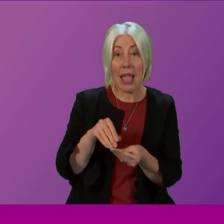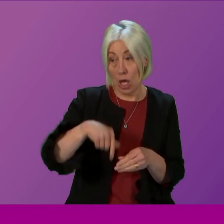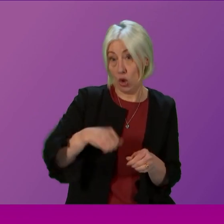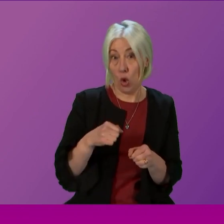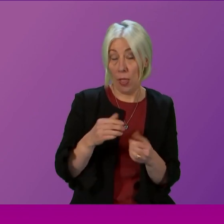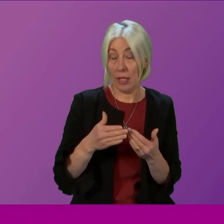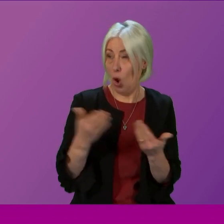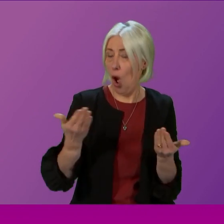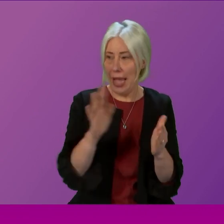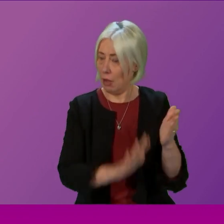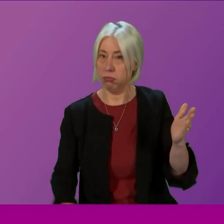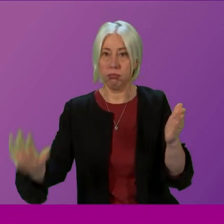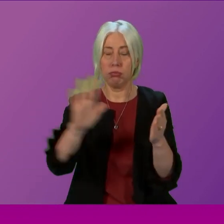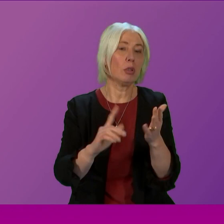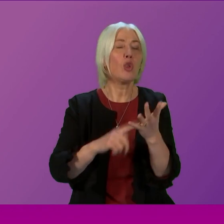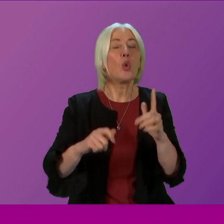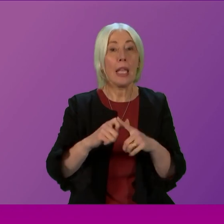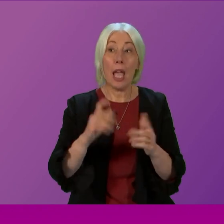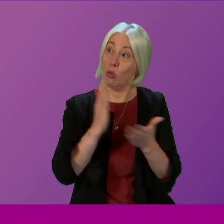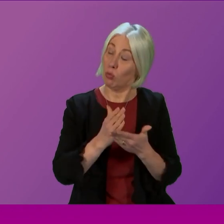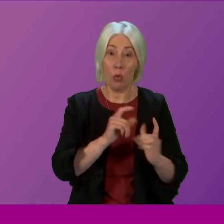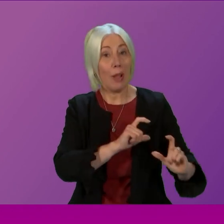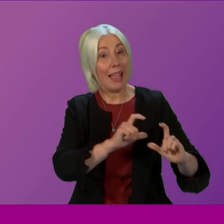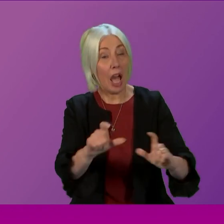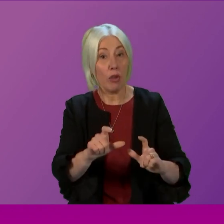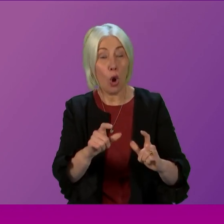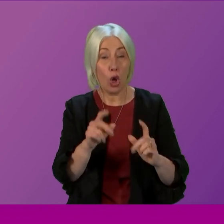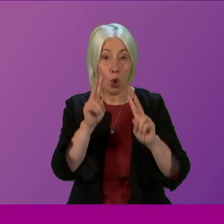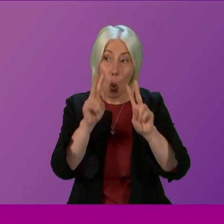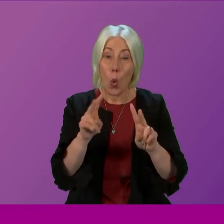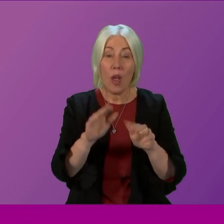across the United Kingdom, and we will continue to seek a fair settlement.